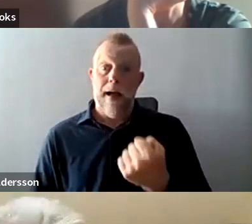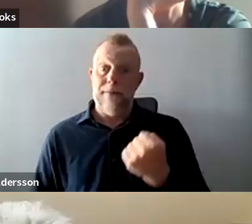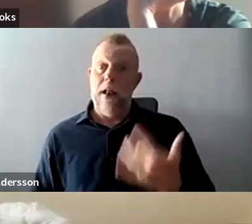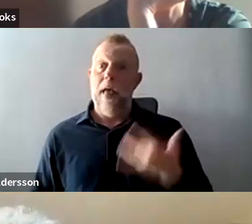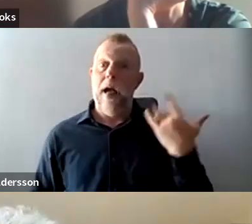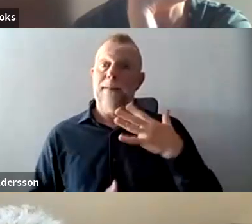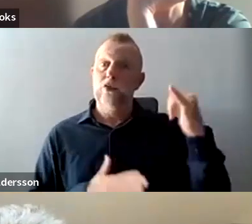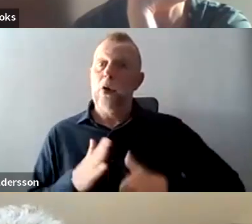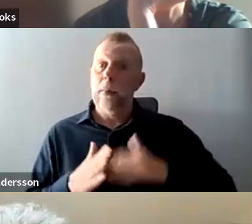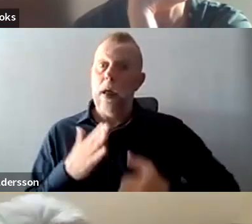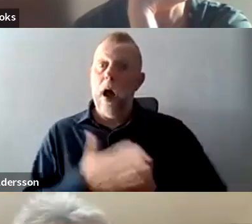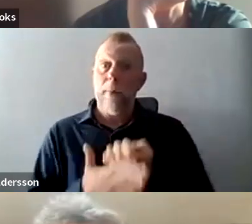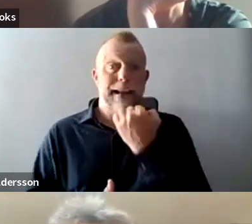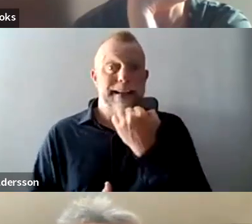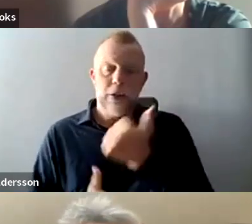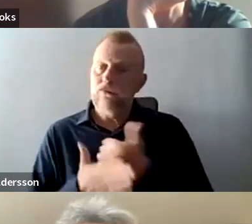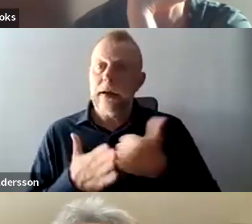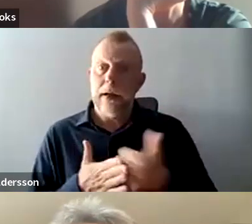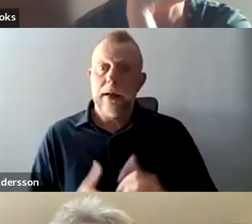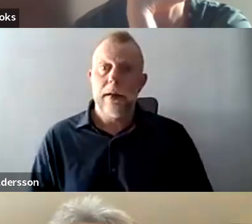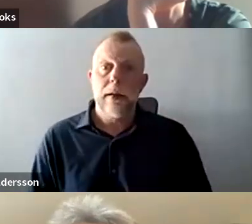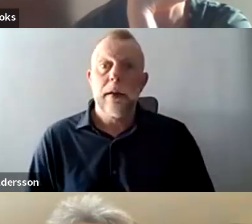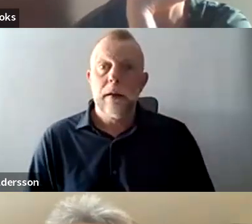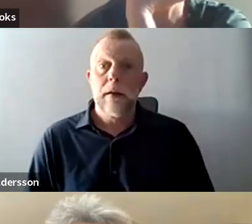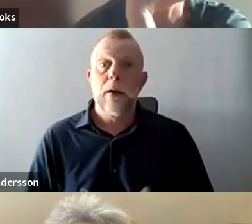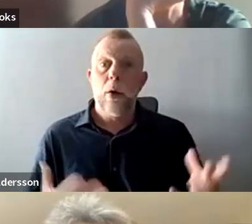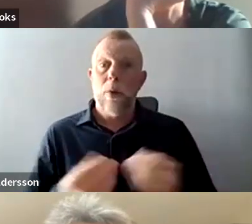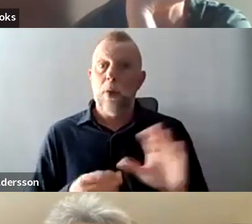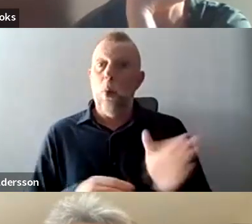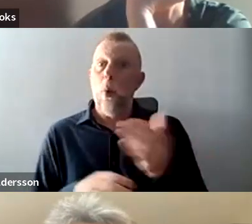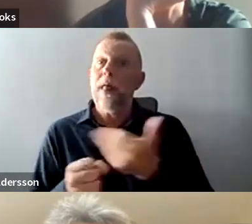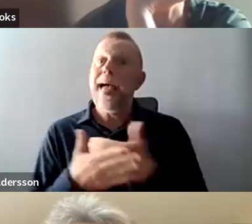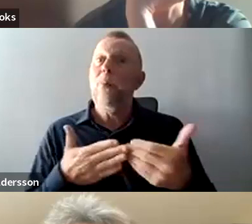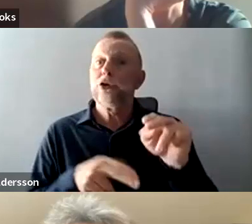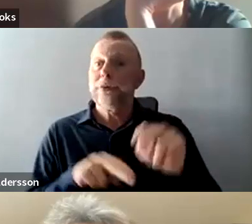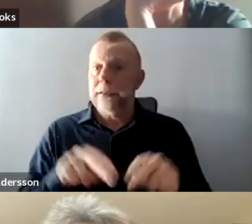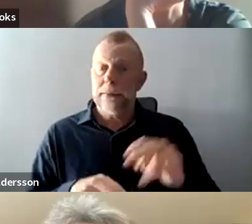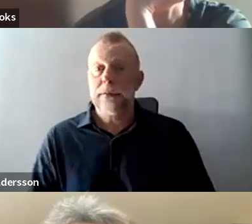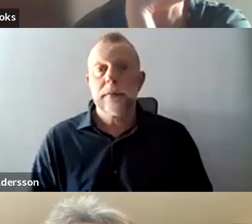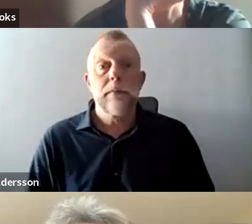updated regularly with all the language assessments we might use.